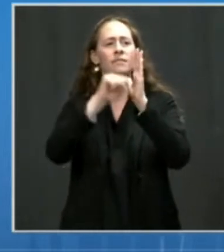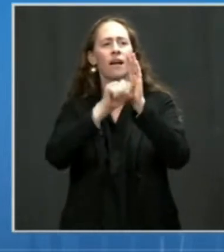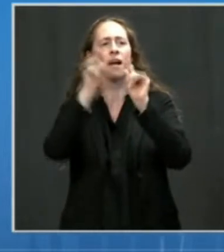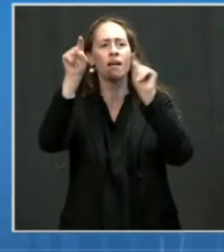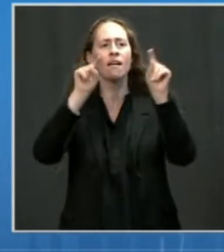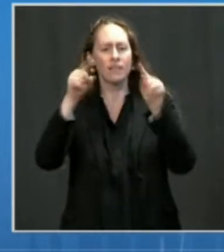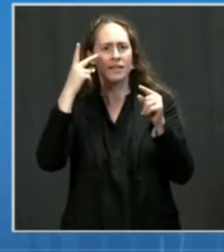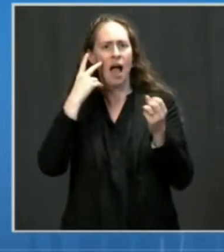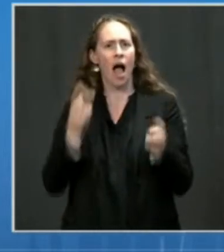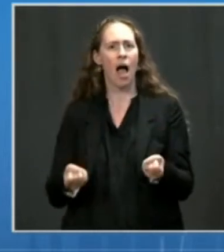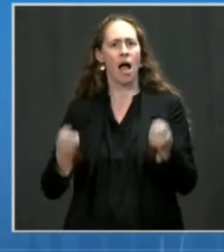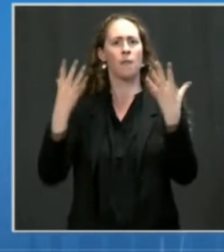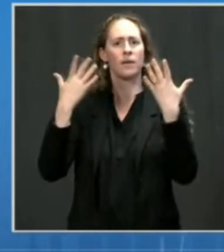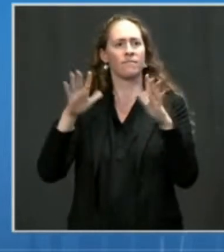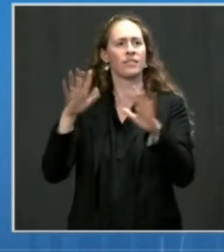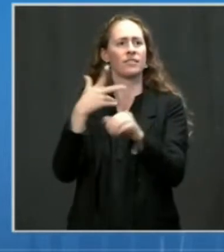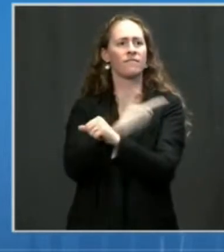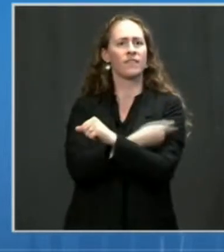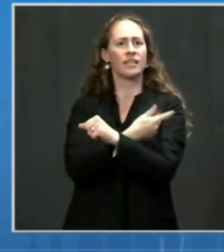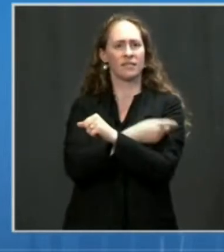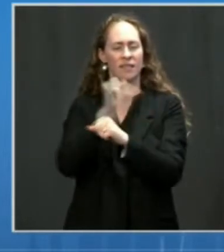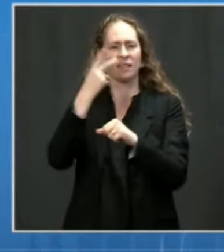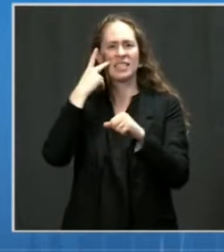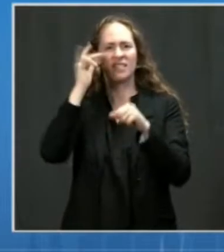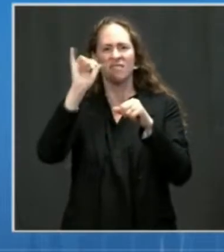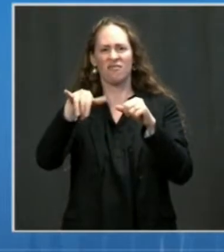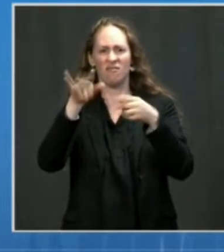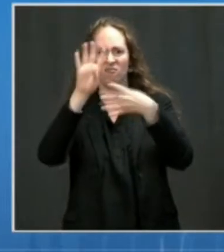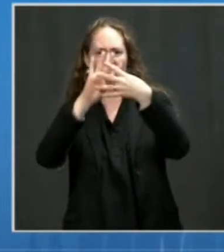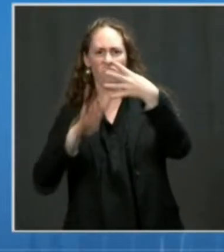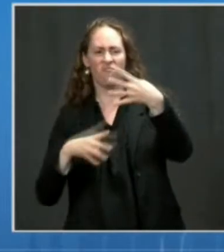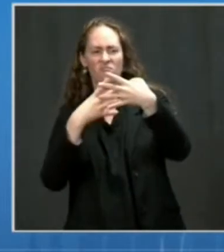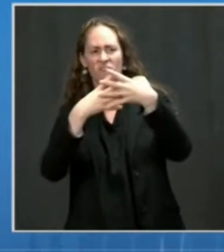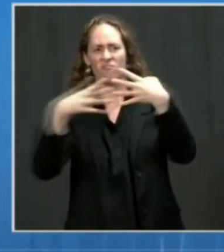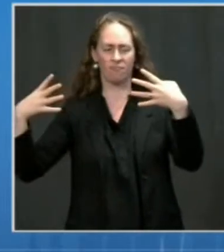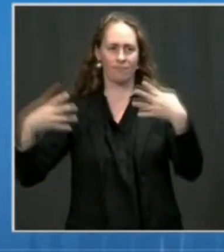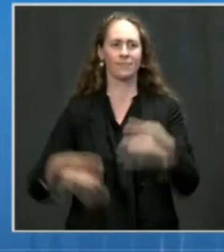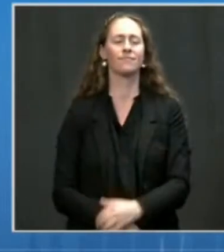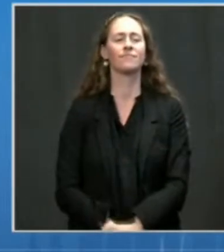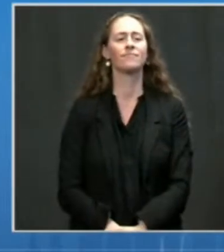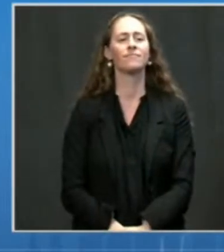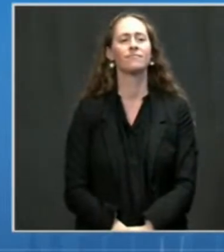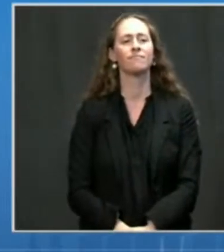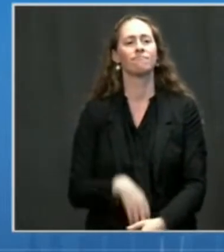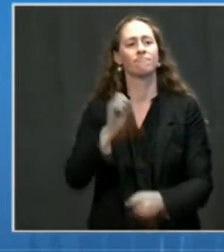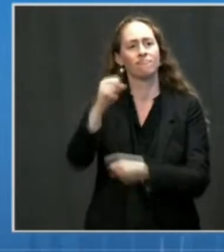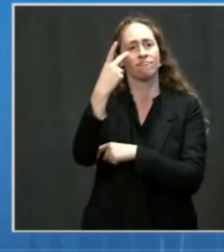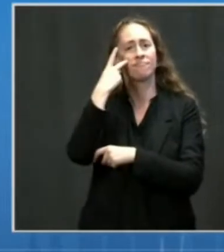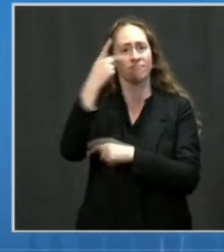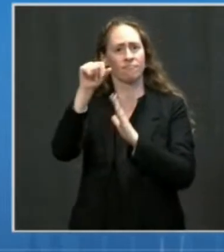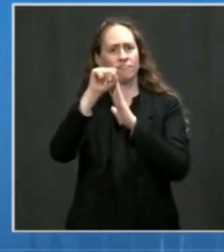VACCINATION COVERAGE BY STATE, WITH VACCINATION COVERAGE ON THE HORIZONTAL ACCESS, AND CASE